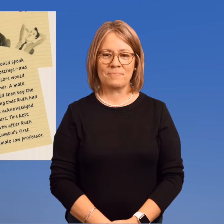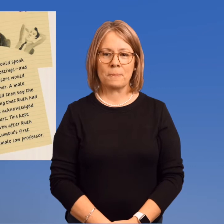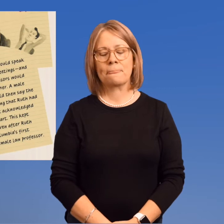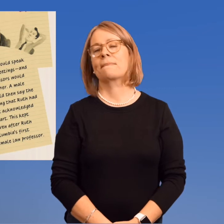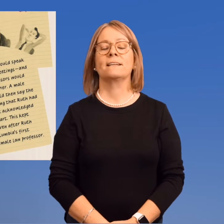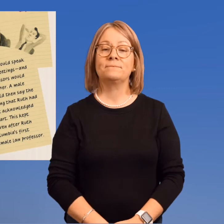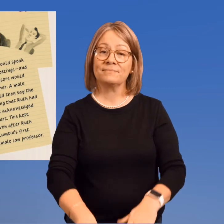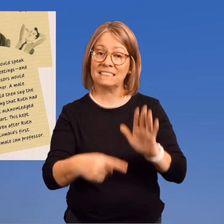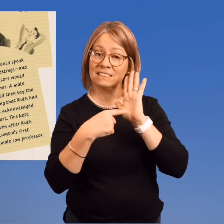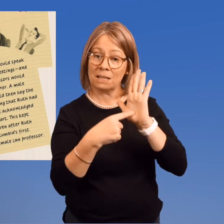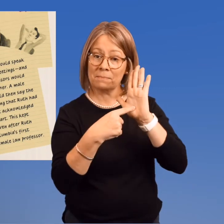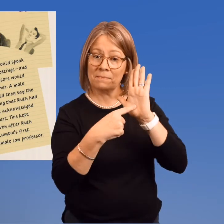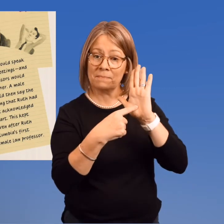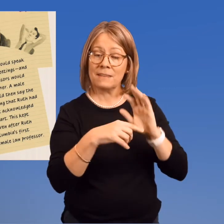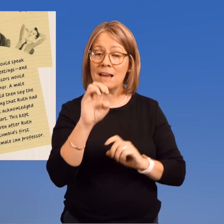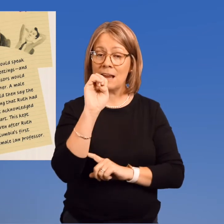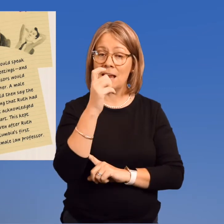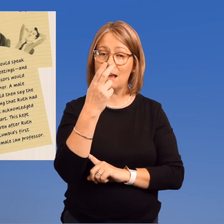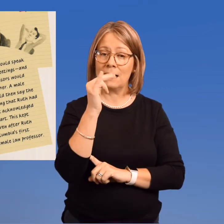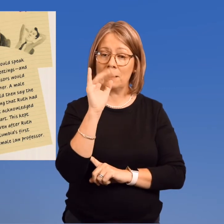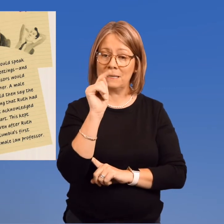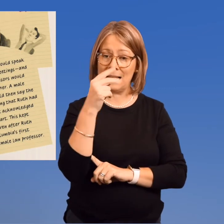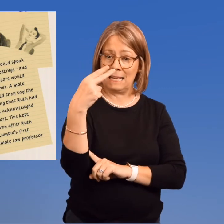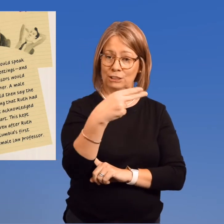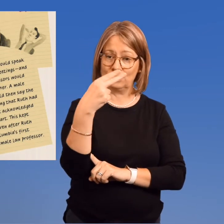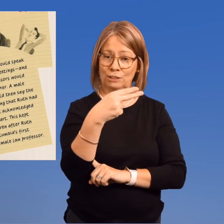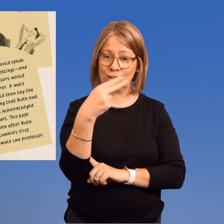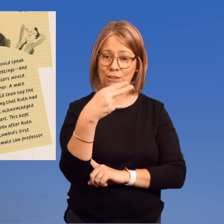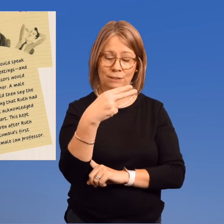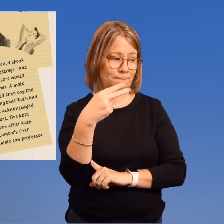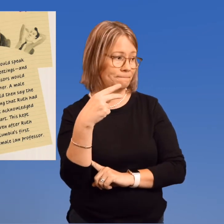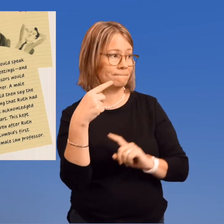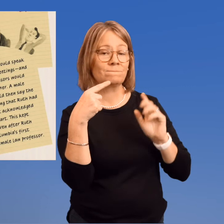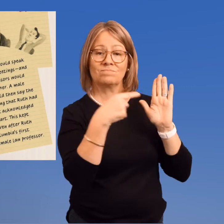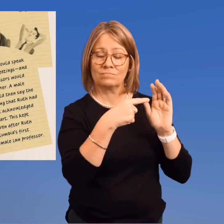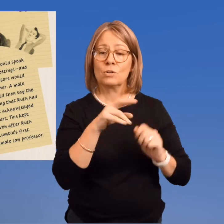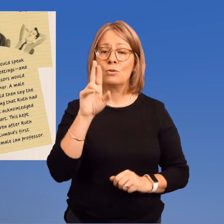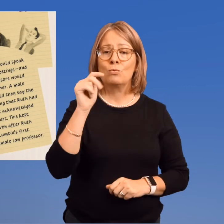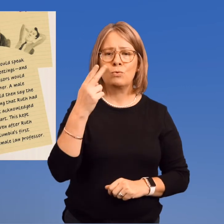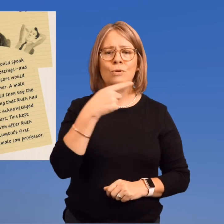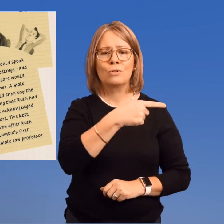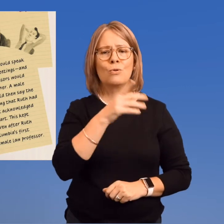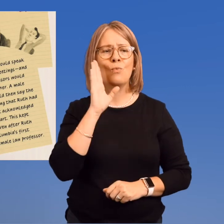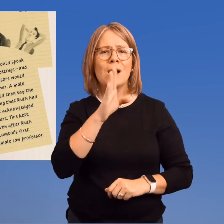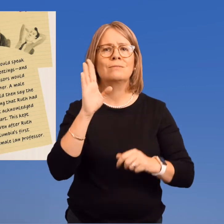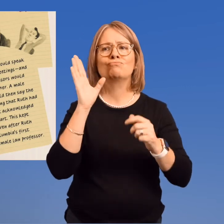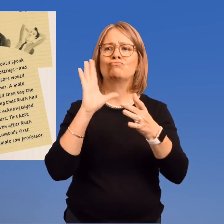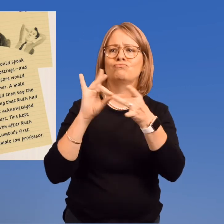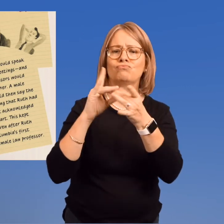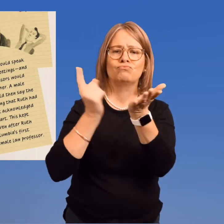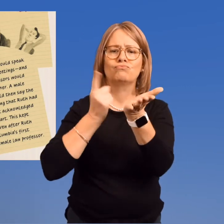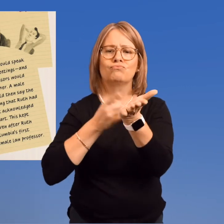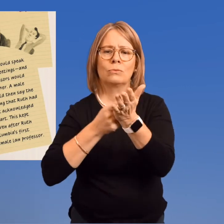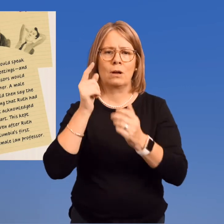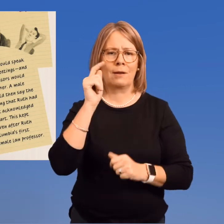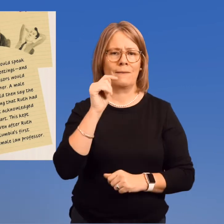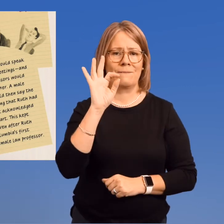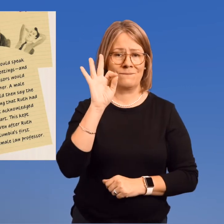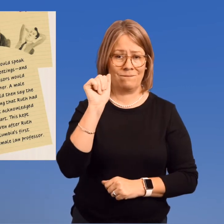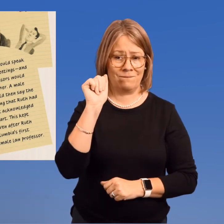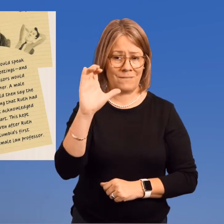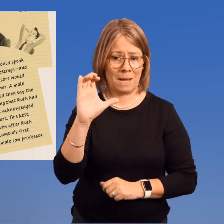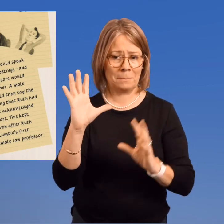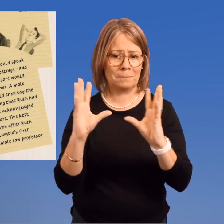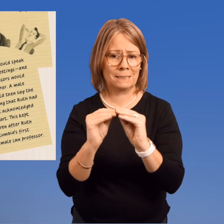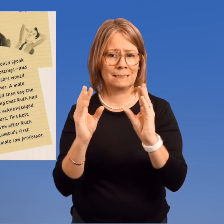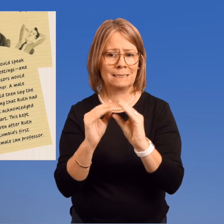Exhibit H, Ruth would speak up at faculty meetings